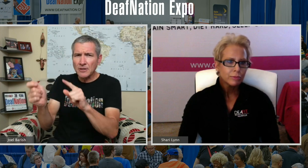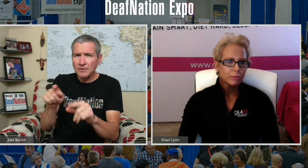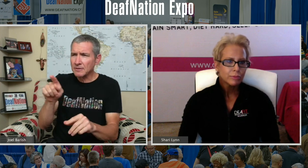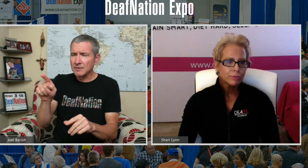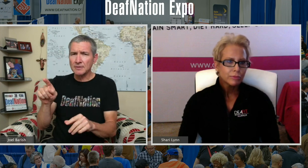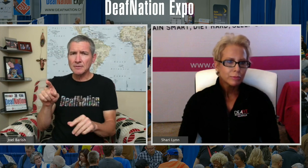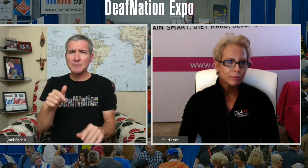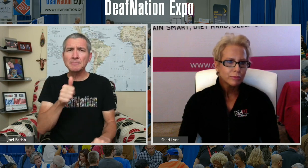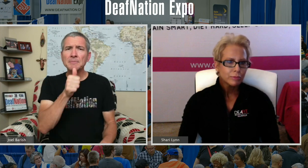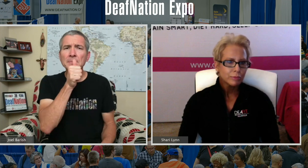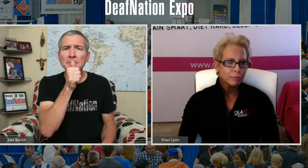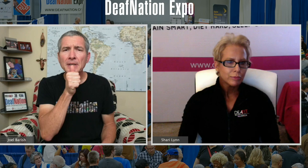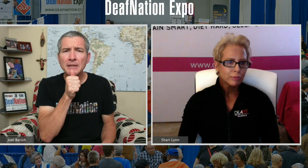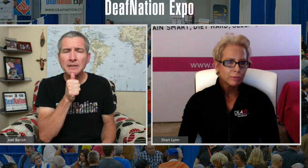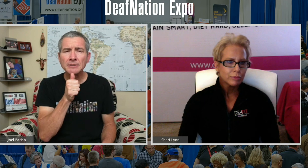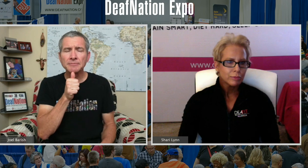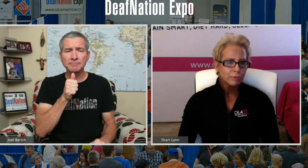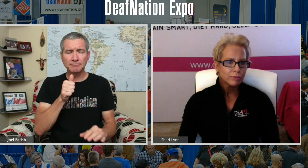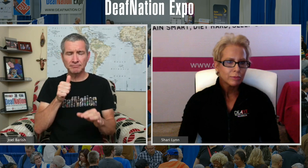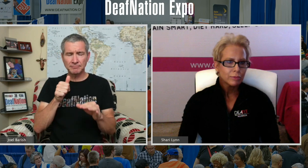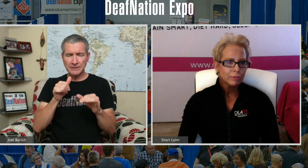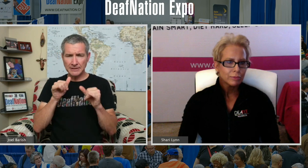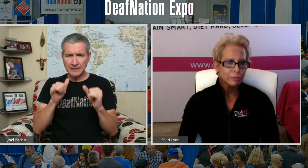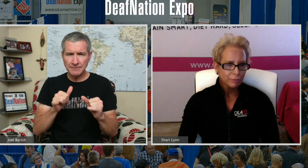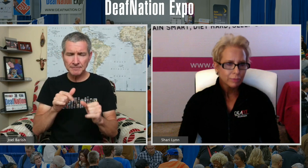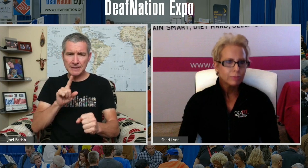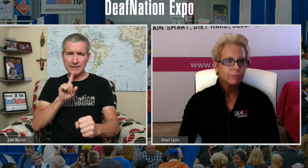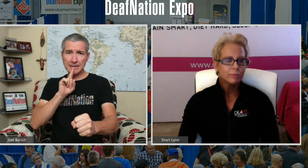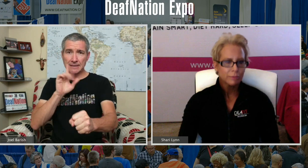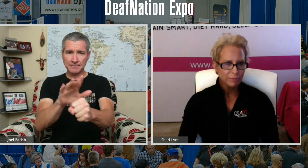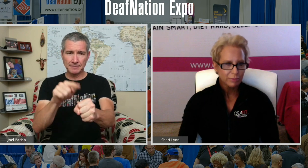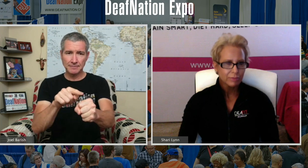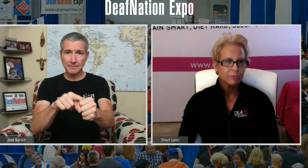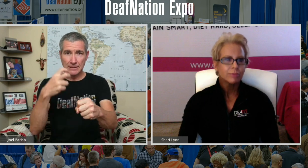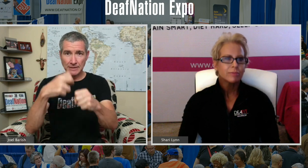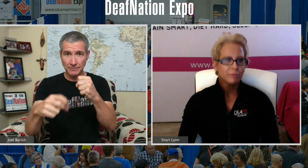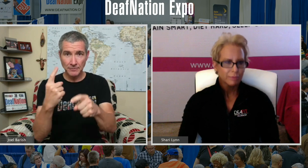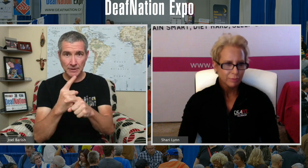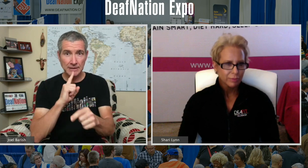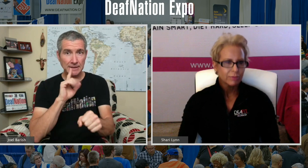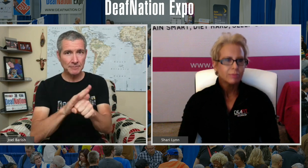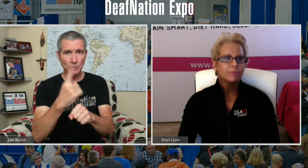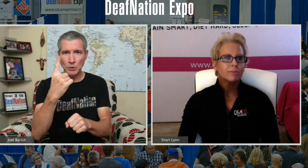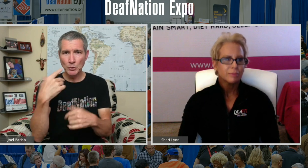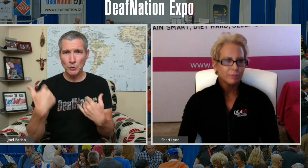they can practice patience, stay committed. That’s tough, right?